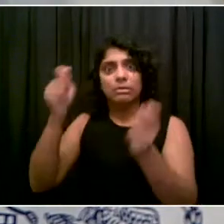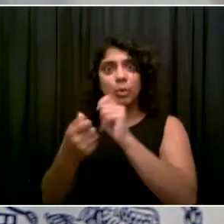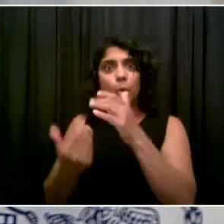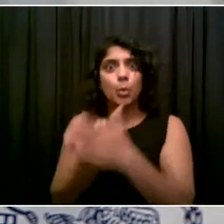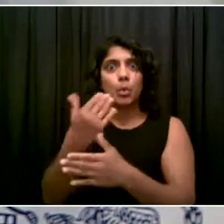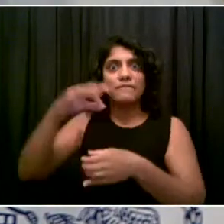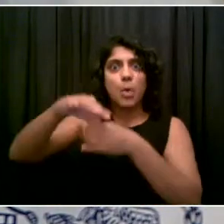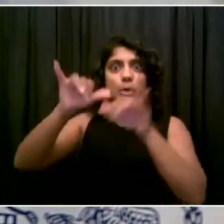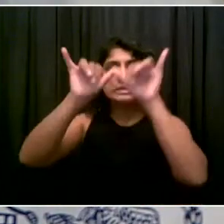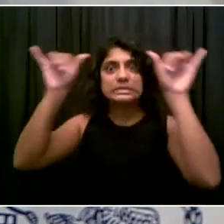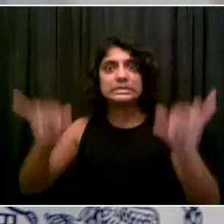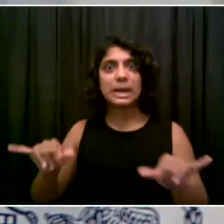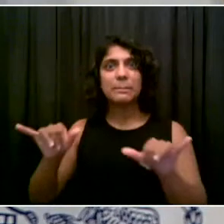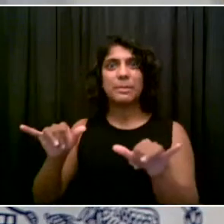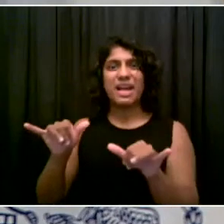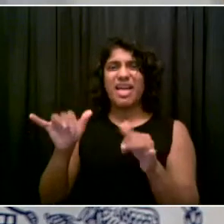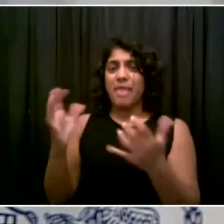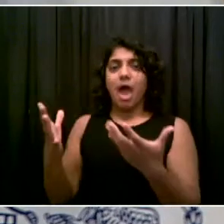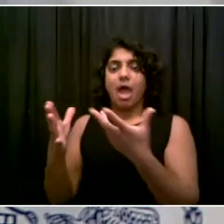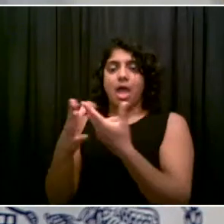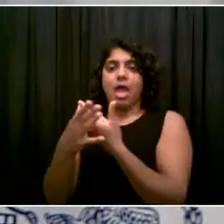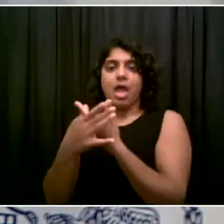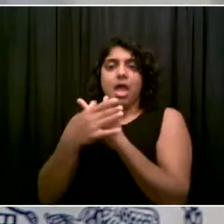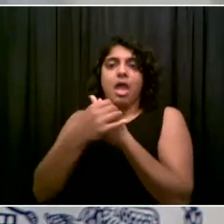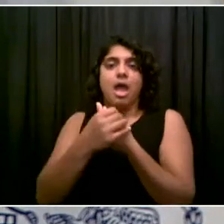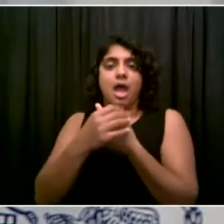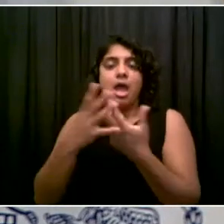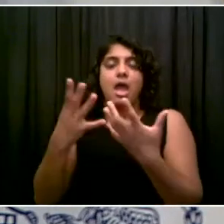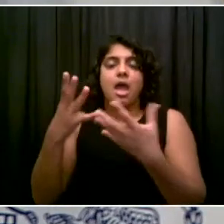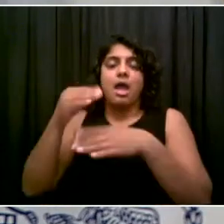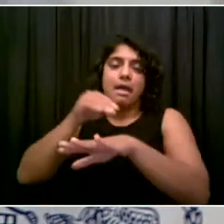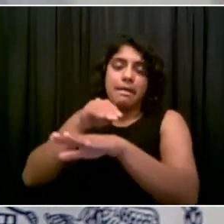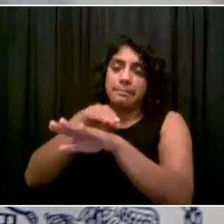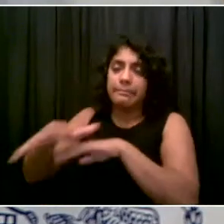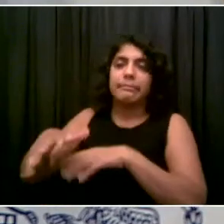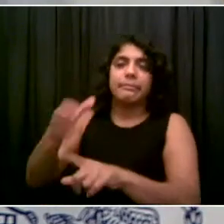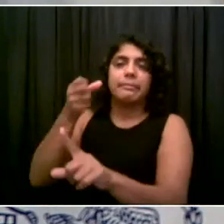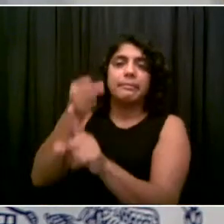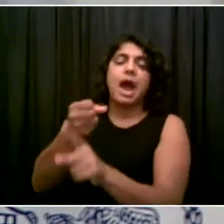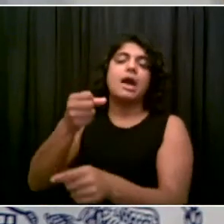SEE THAT BE THE NORM BUT I TINHK IT IS HARD TO